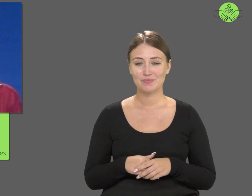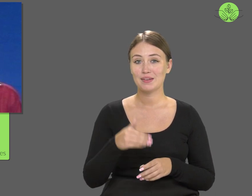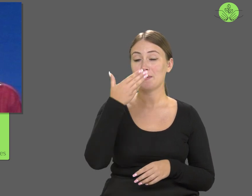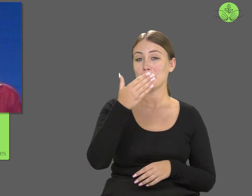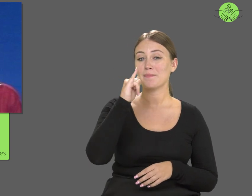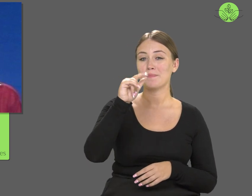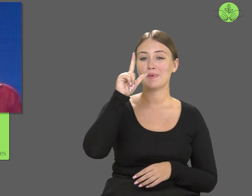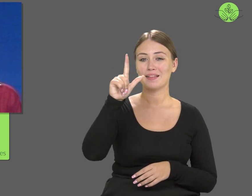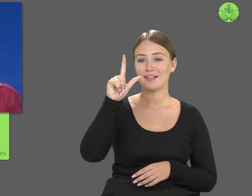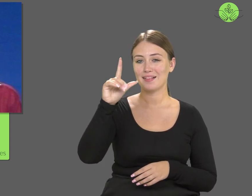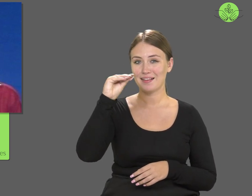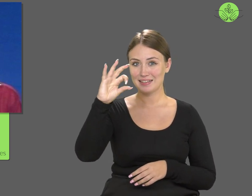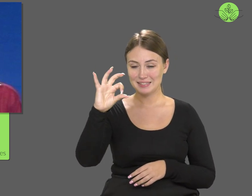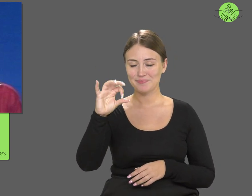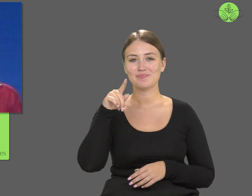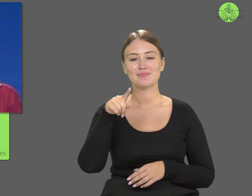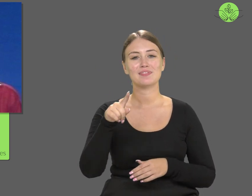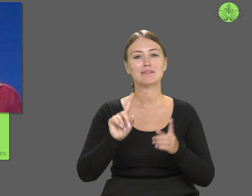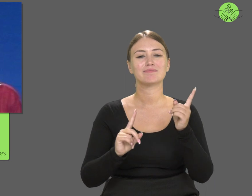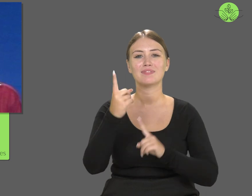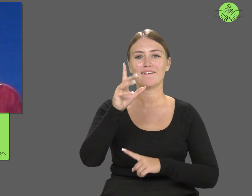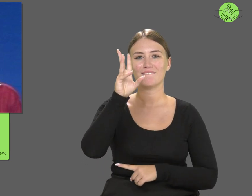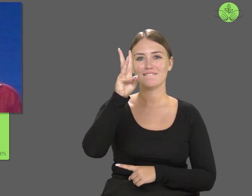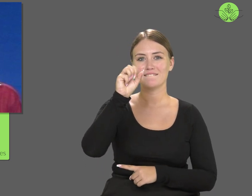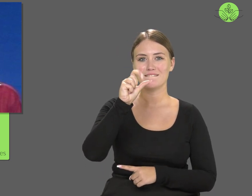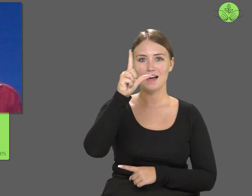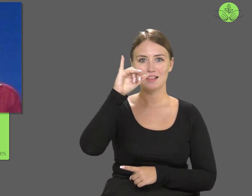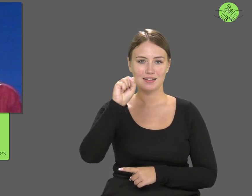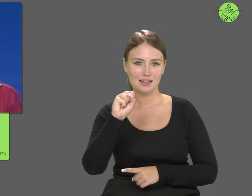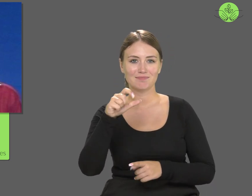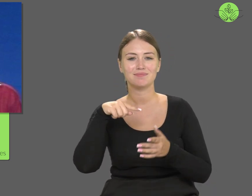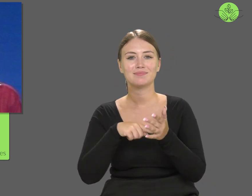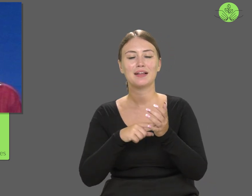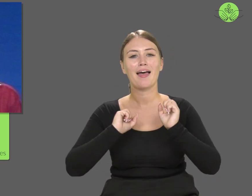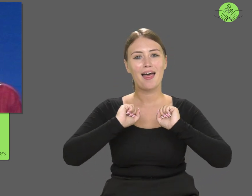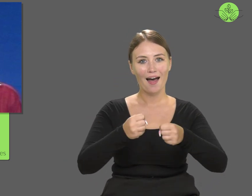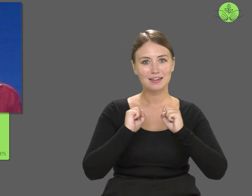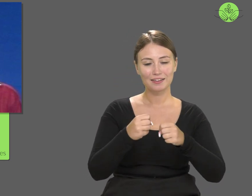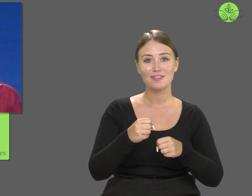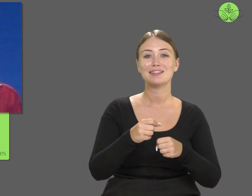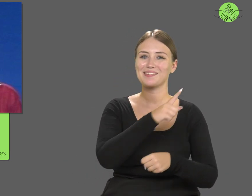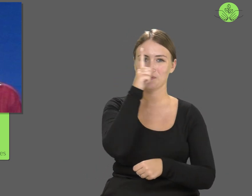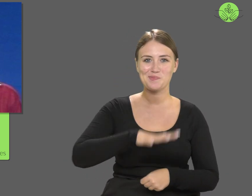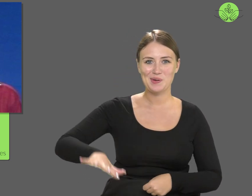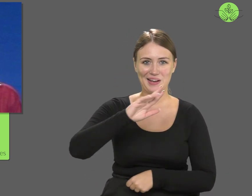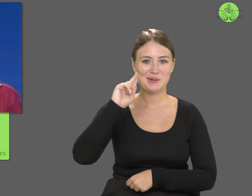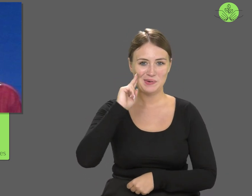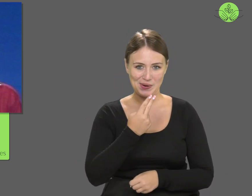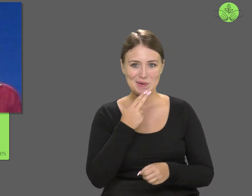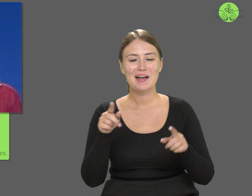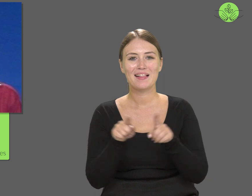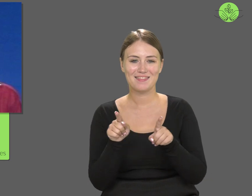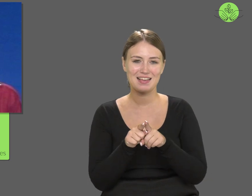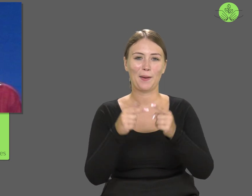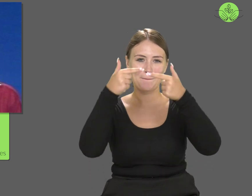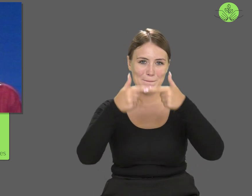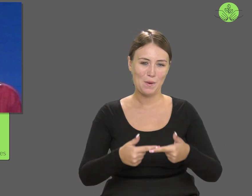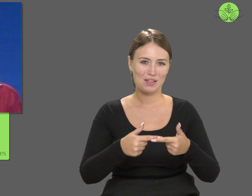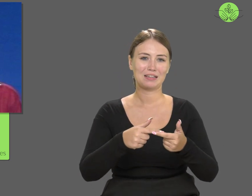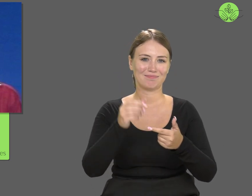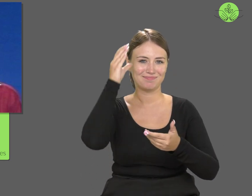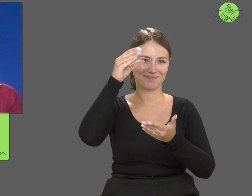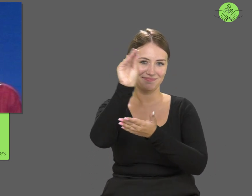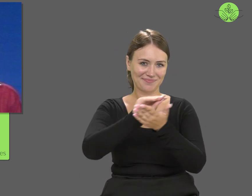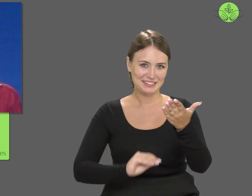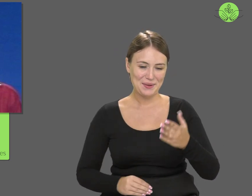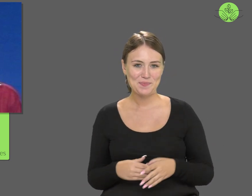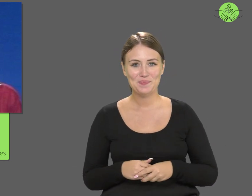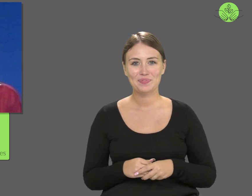Miles was a Welsh poet and an activist in the deaf community.